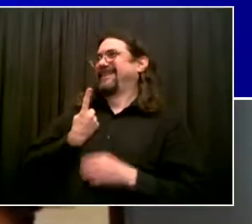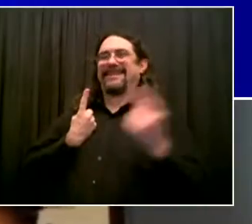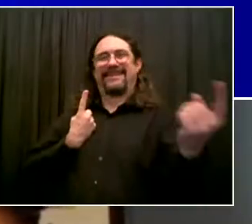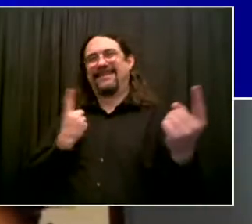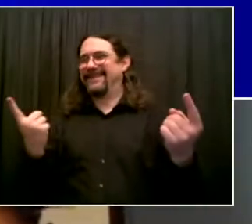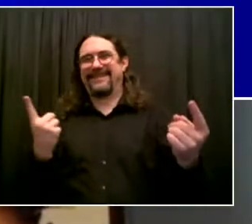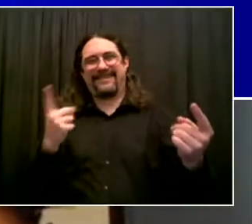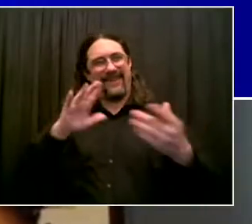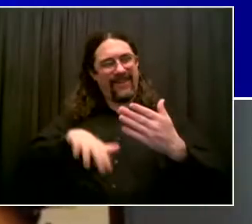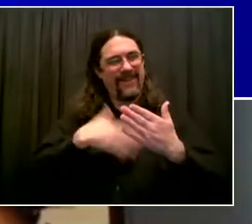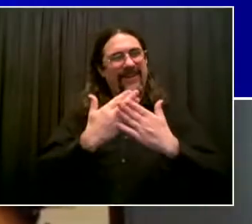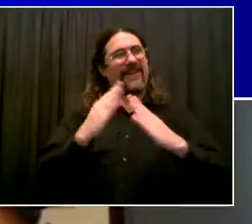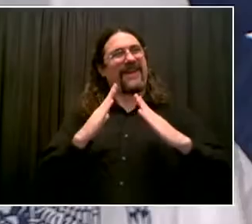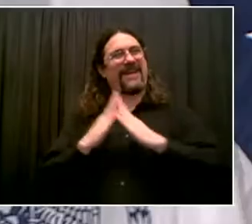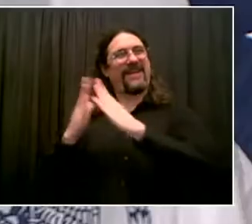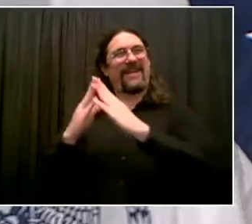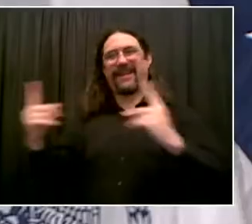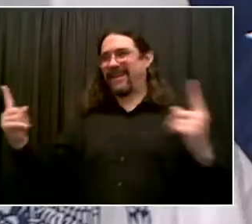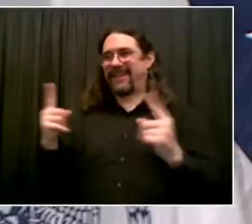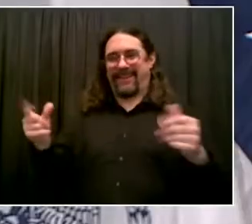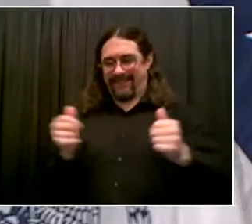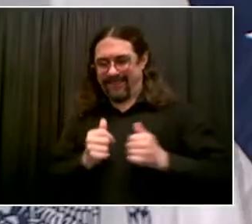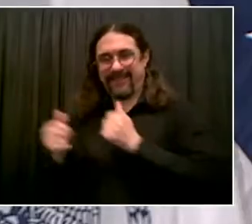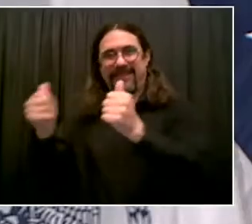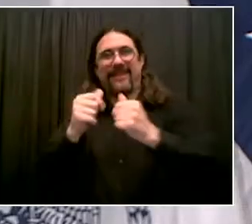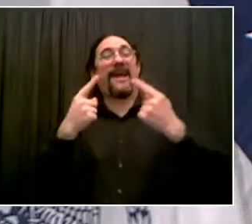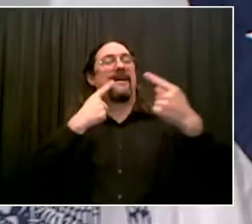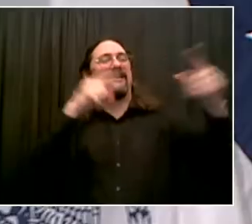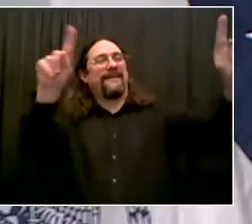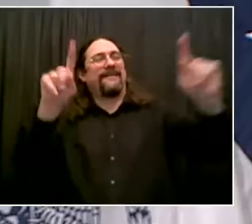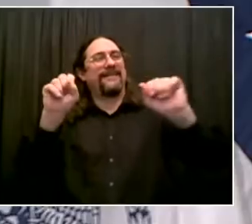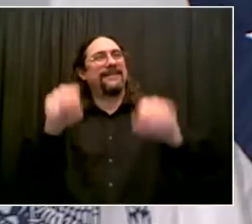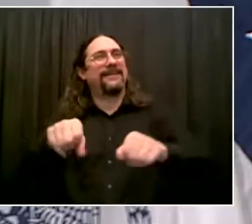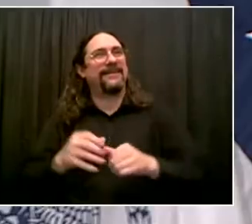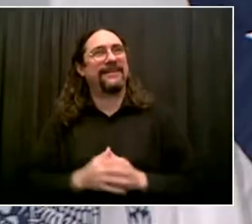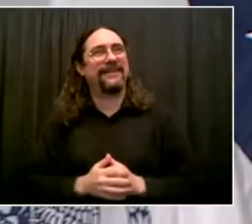IT TAKES A VILLAGE THEY SAY AND